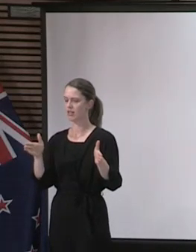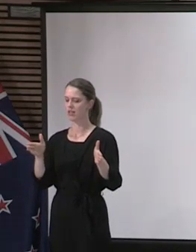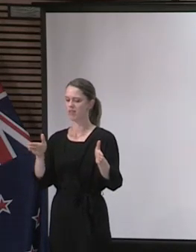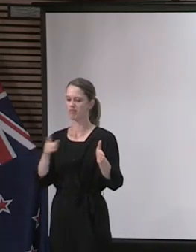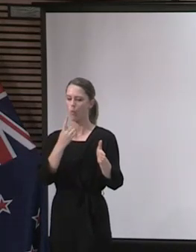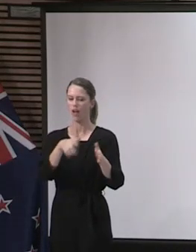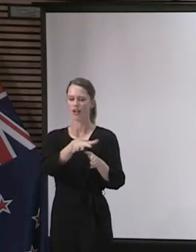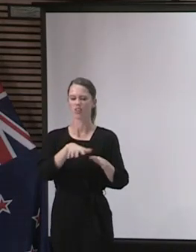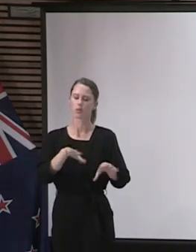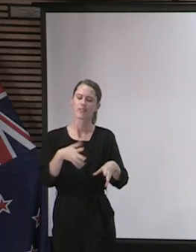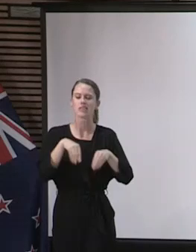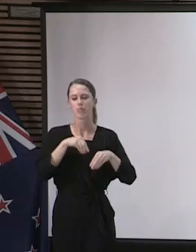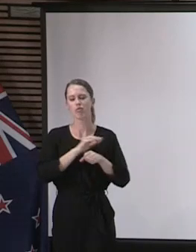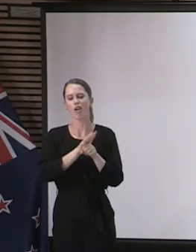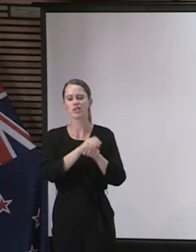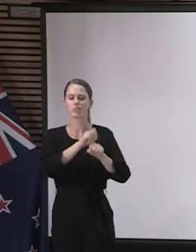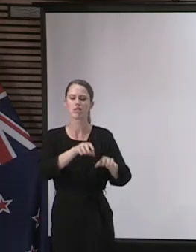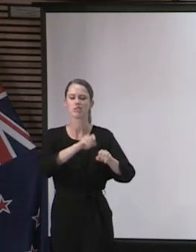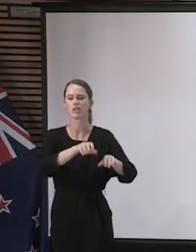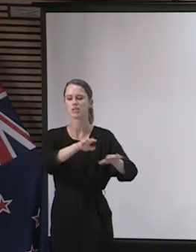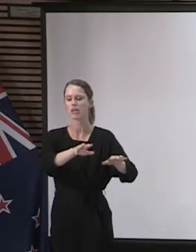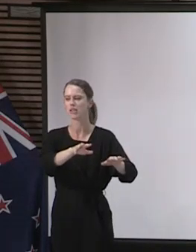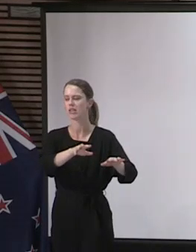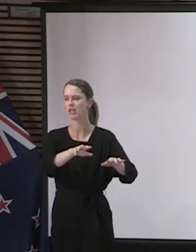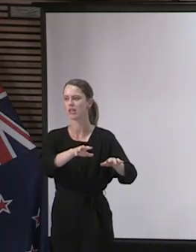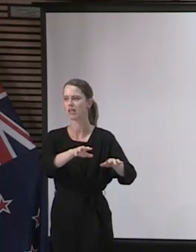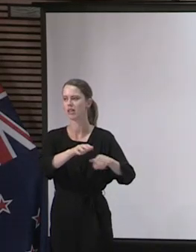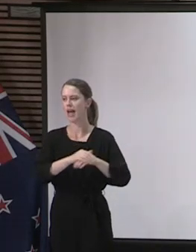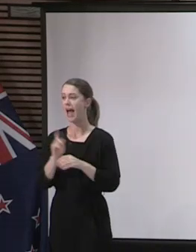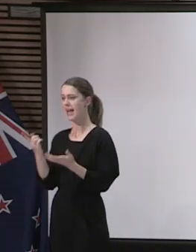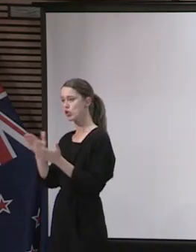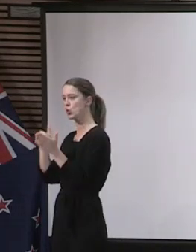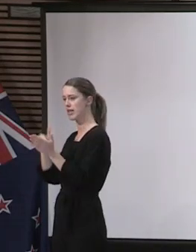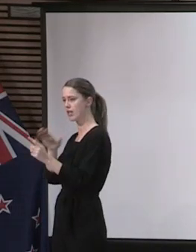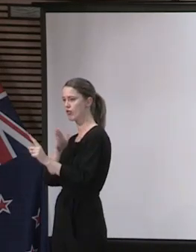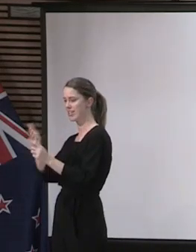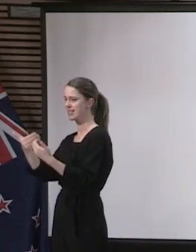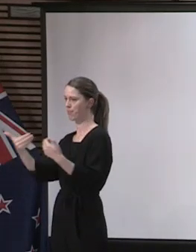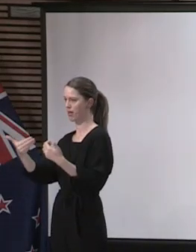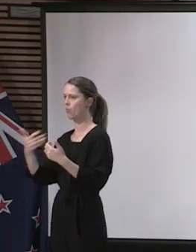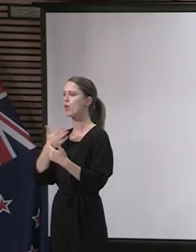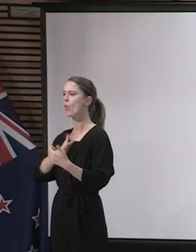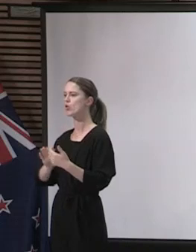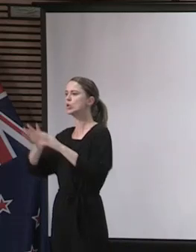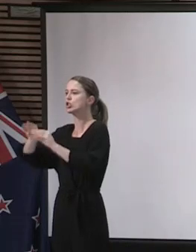PRIME MINISTER JACINDA ARDERN: Again, I think there is a big difference between the notion of just suppression where you accept almost the existence of